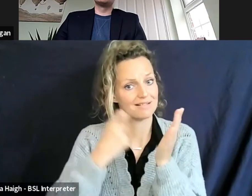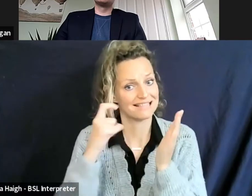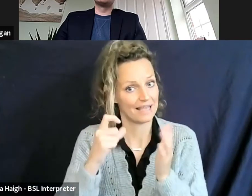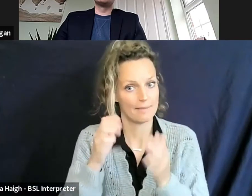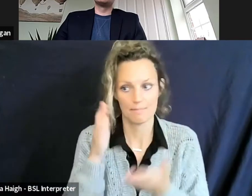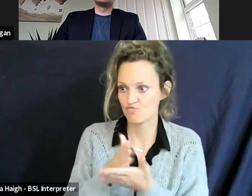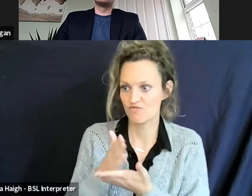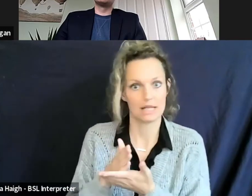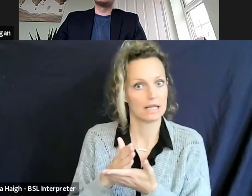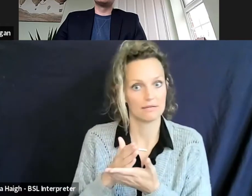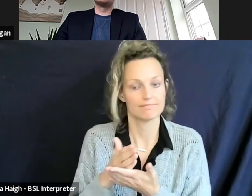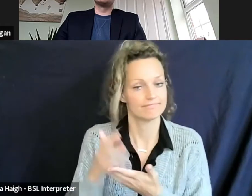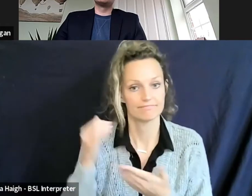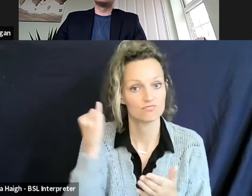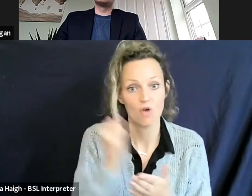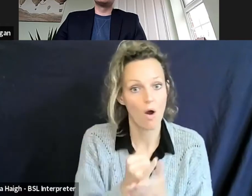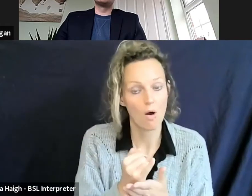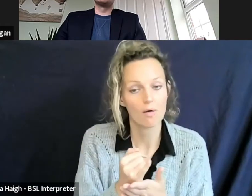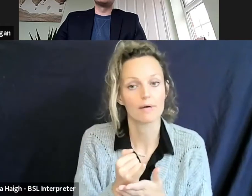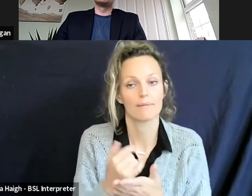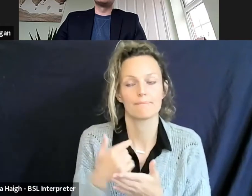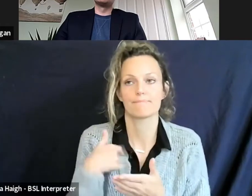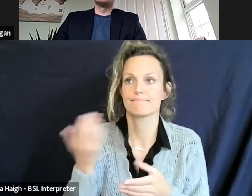But I still had the feeling that I may not be able to progress in HMRC because of my conditions and disabilities.